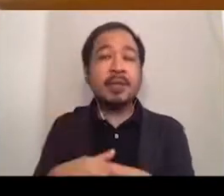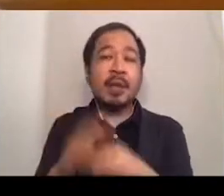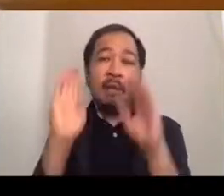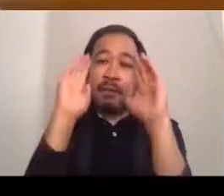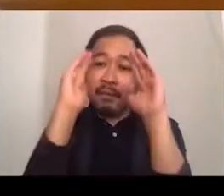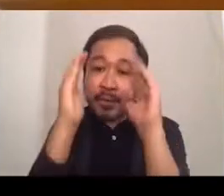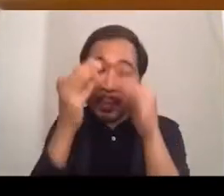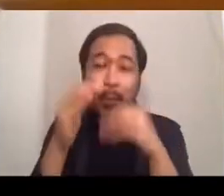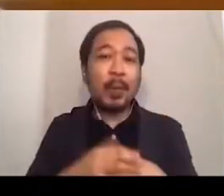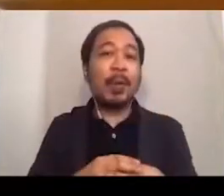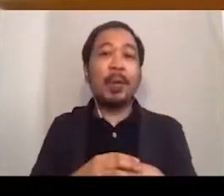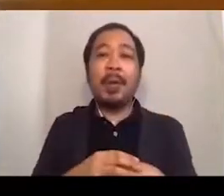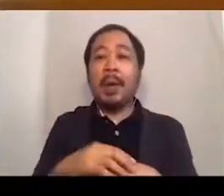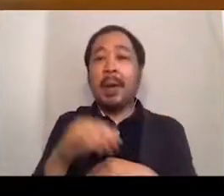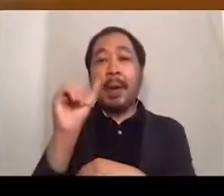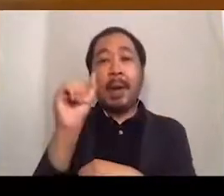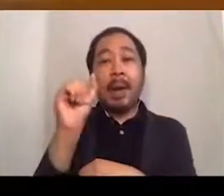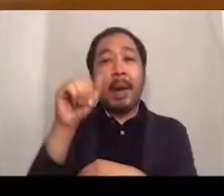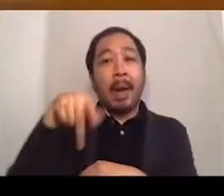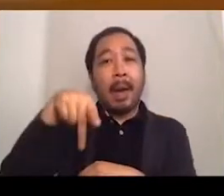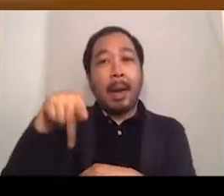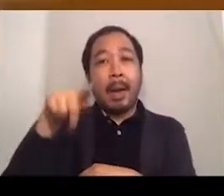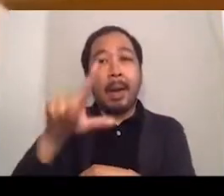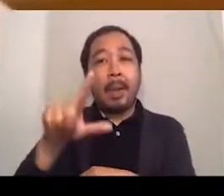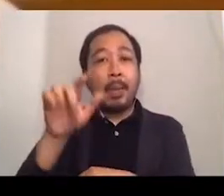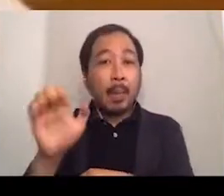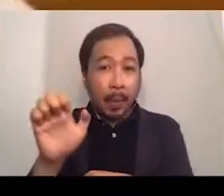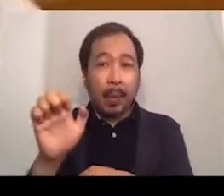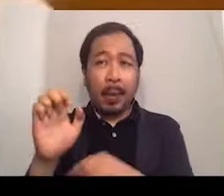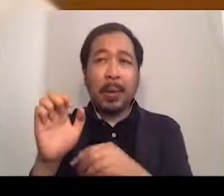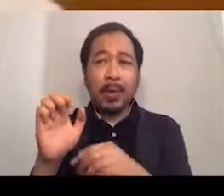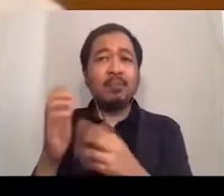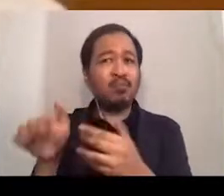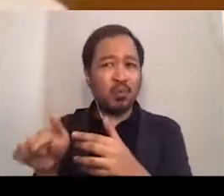as part of our membership of ITU.